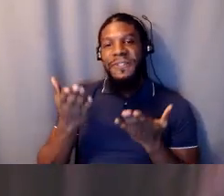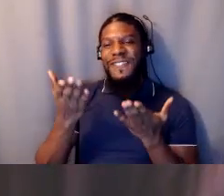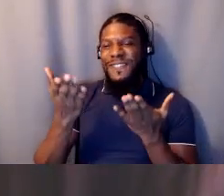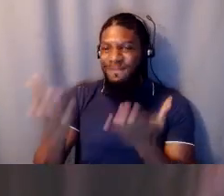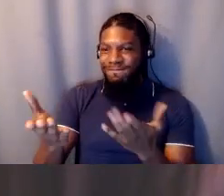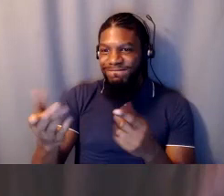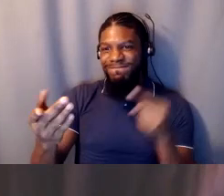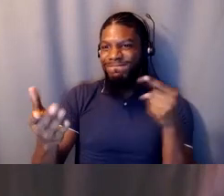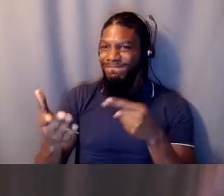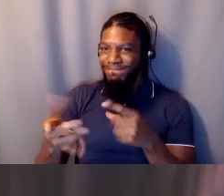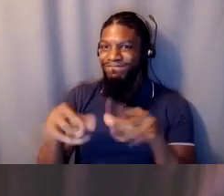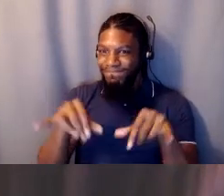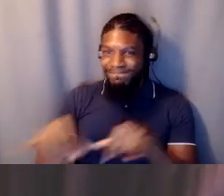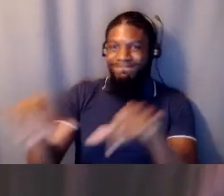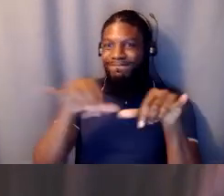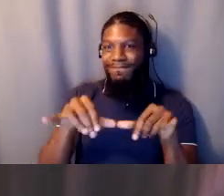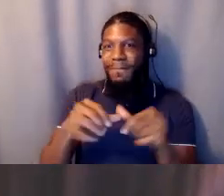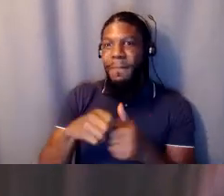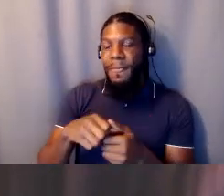is that students are offered multiple forms of tutoring.